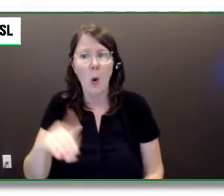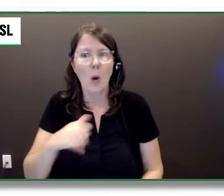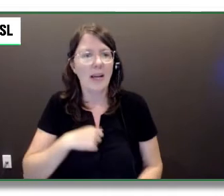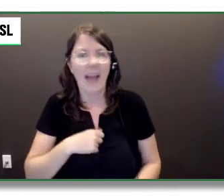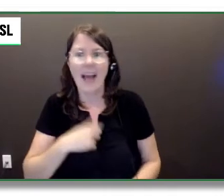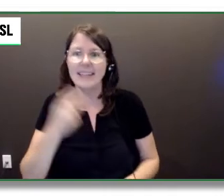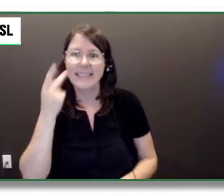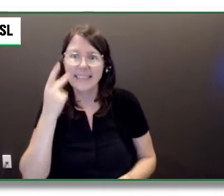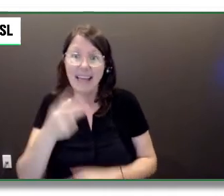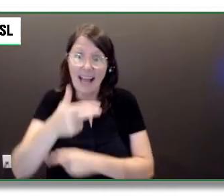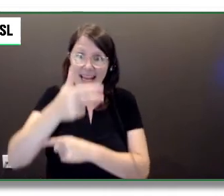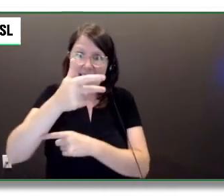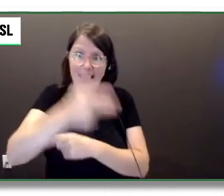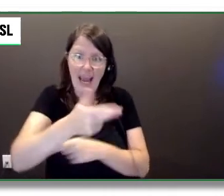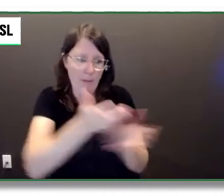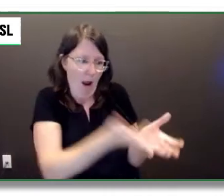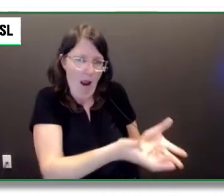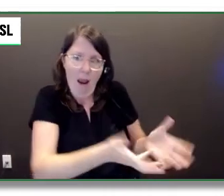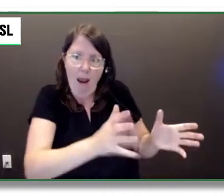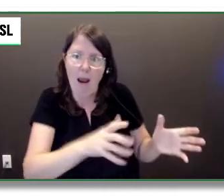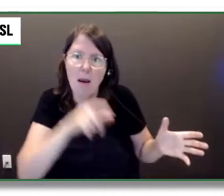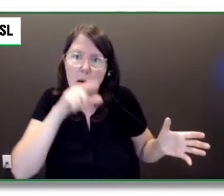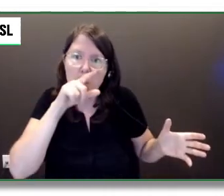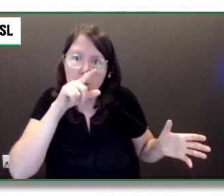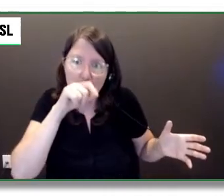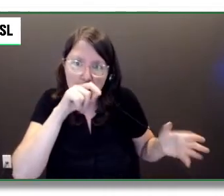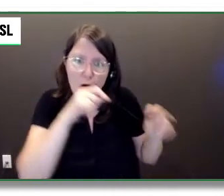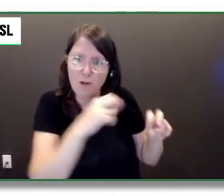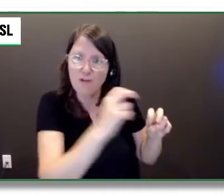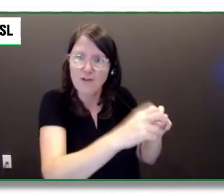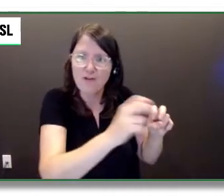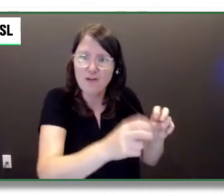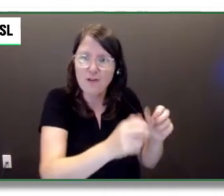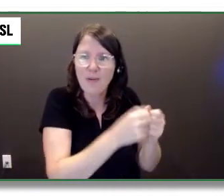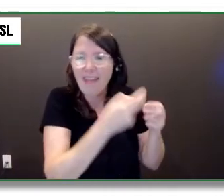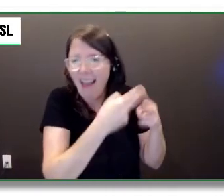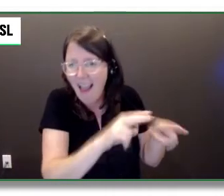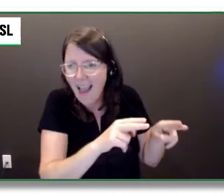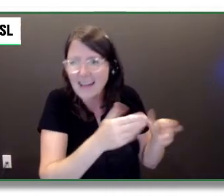live cam and then Czech Republic. So those are fun to check up on.